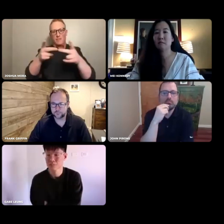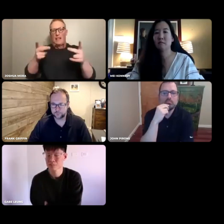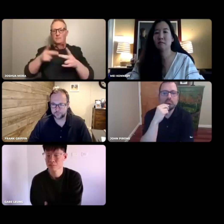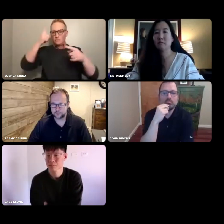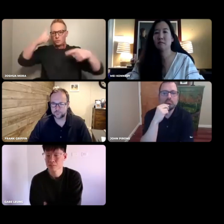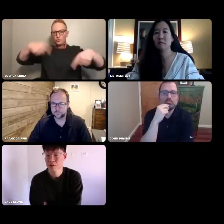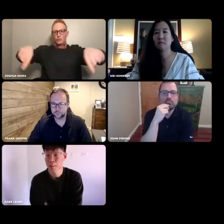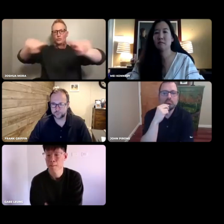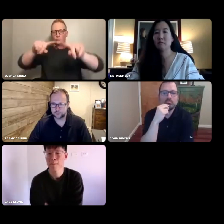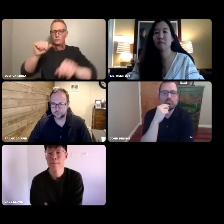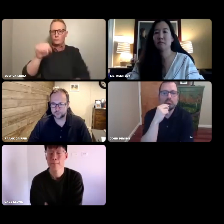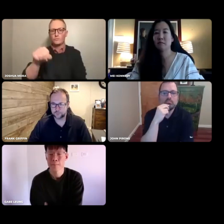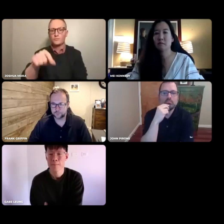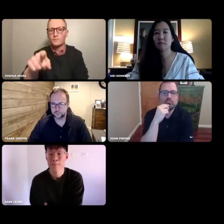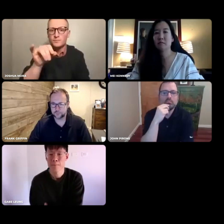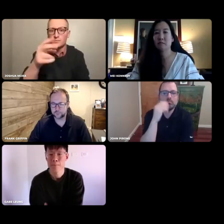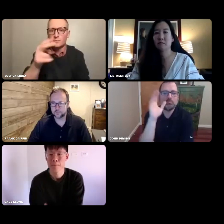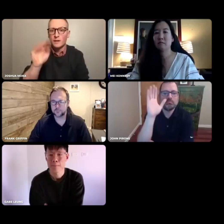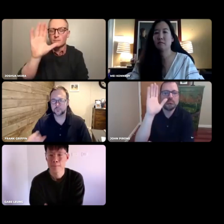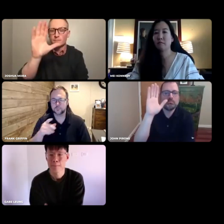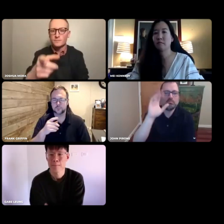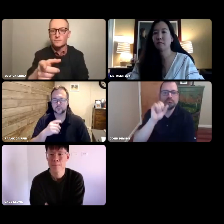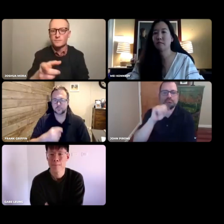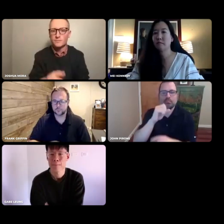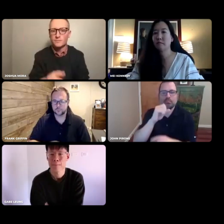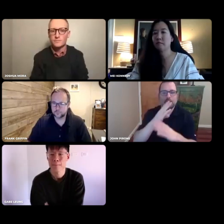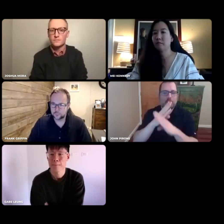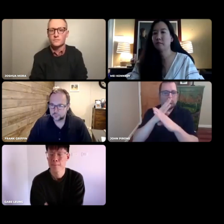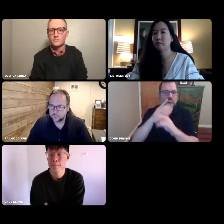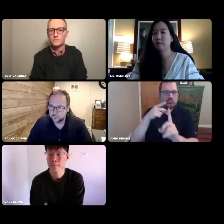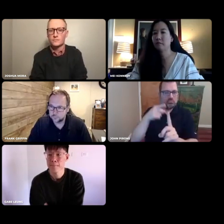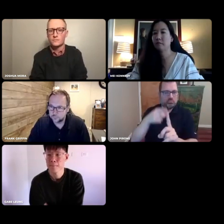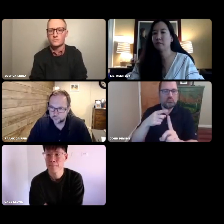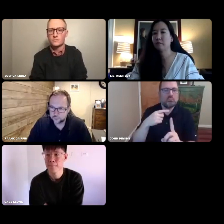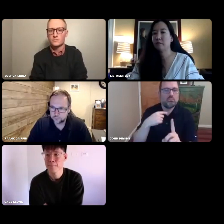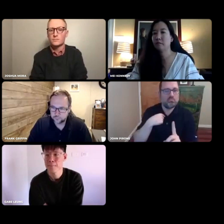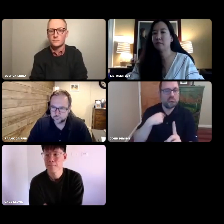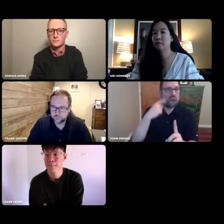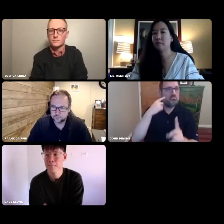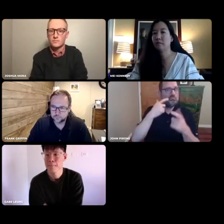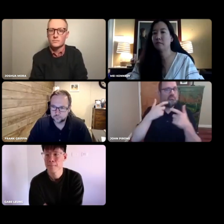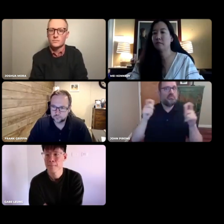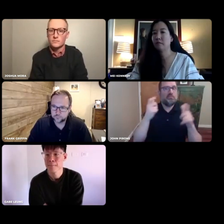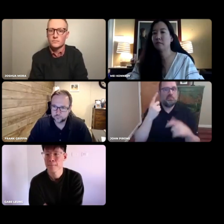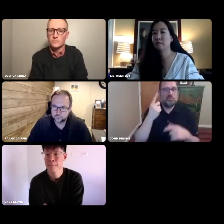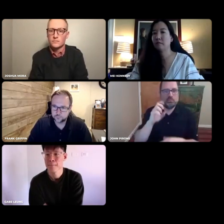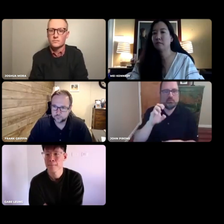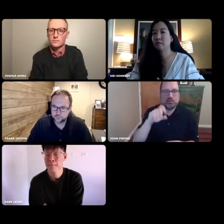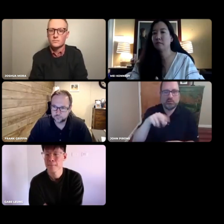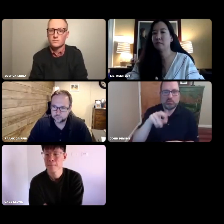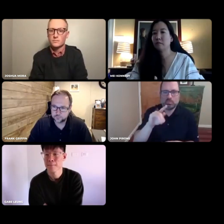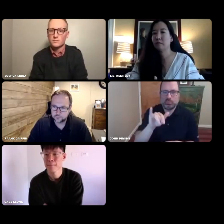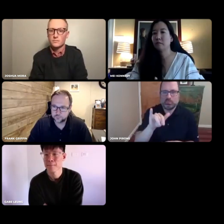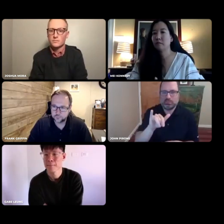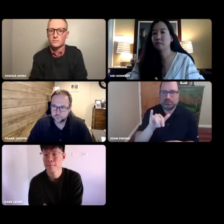So, this is your space tonight. Great things are being shared tonight.